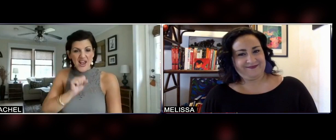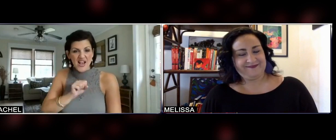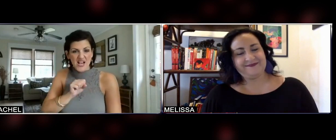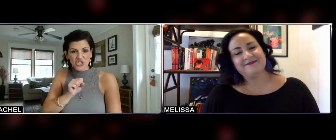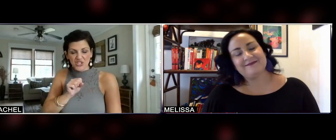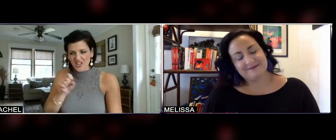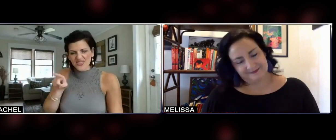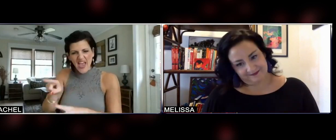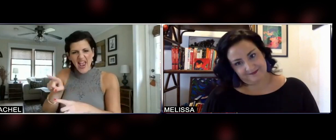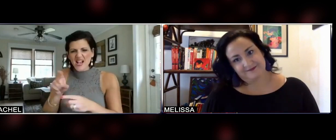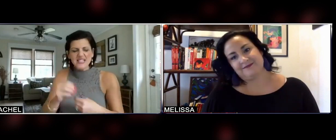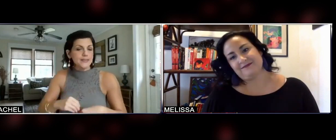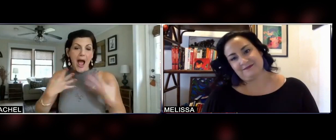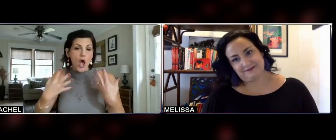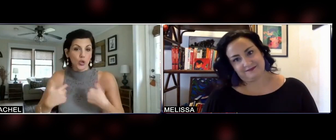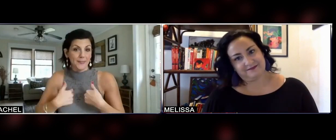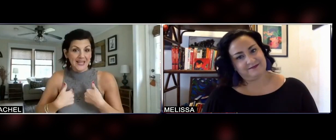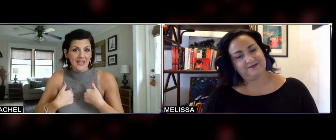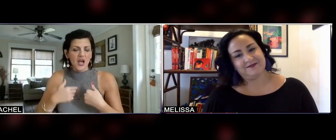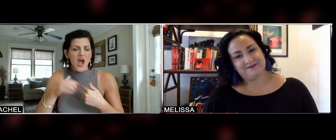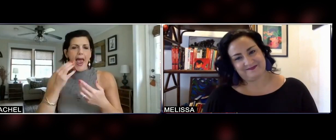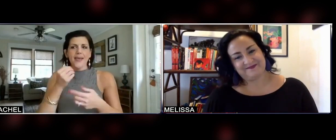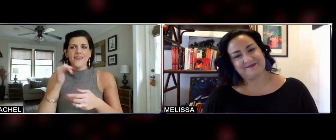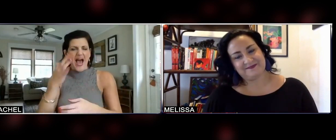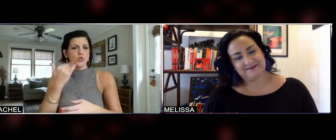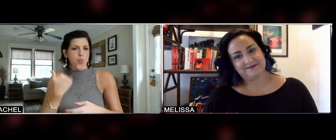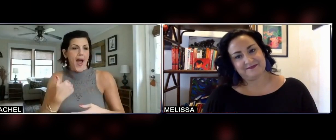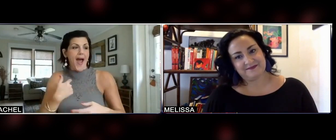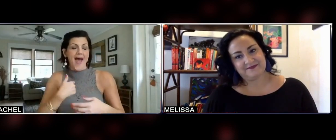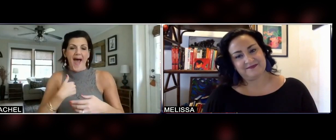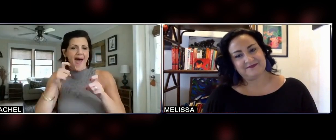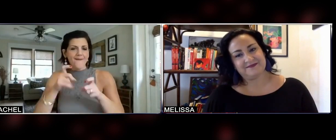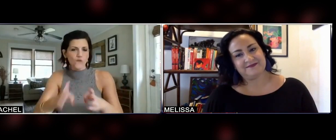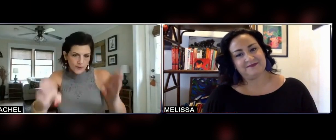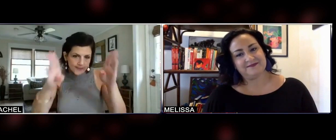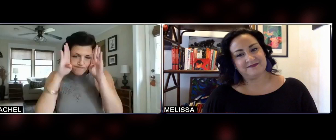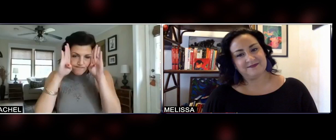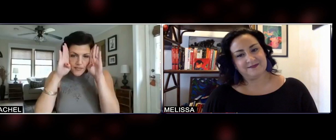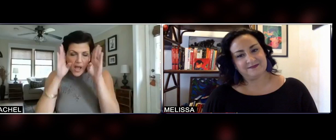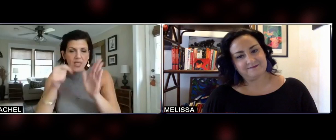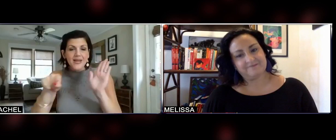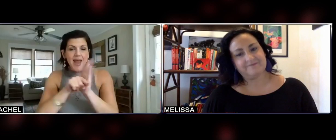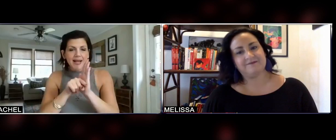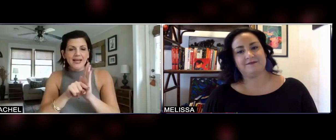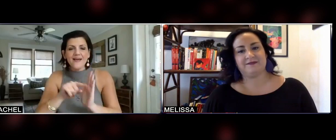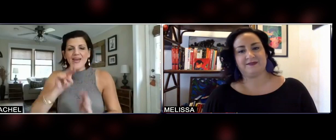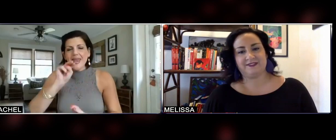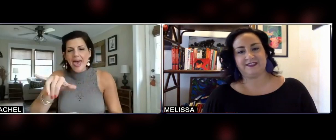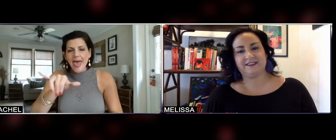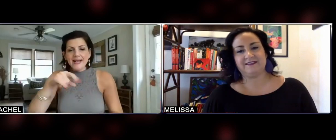That's why I must not pay attention to all of the negative